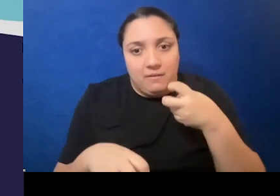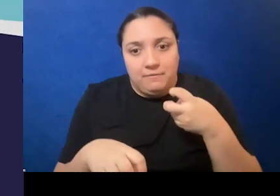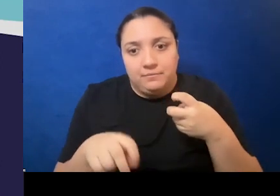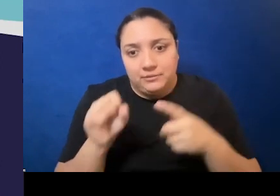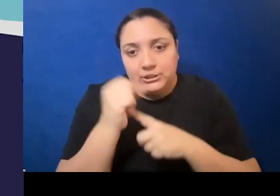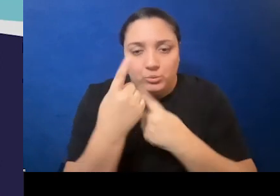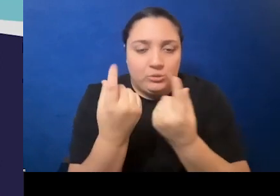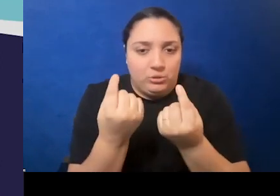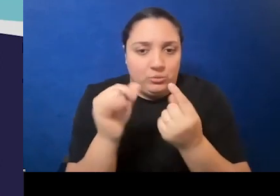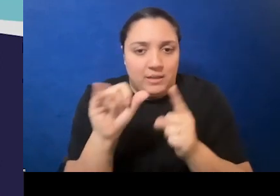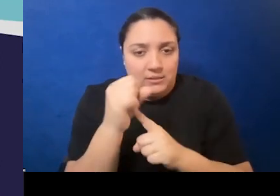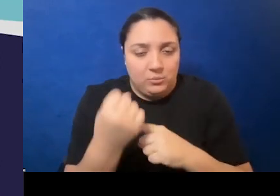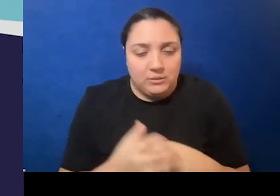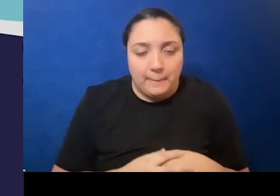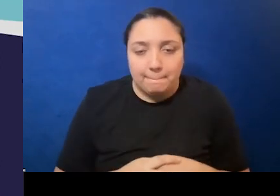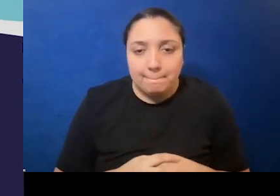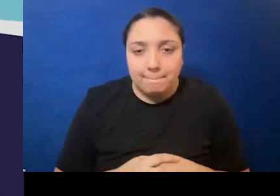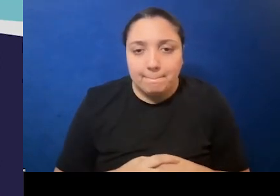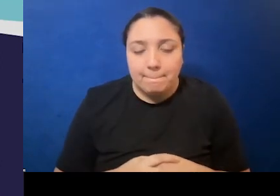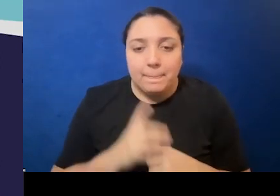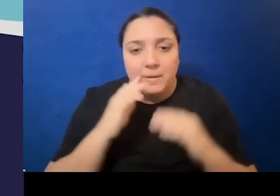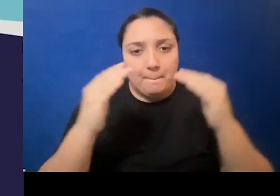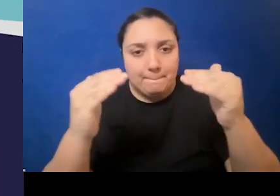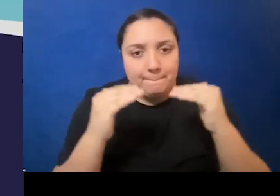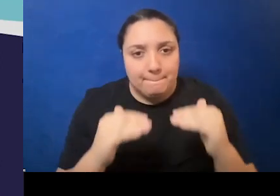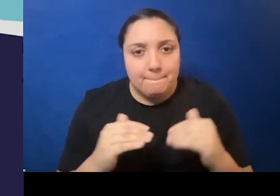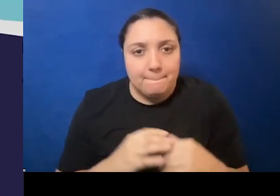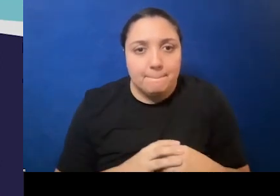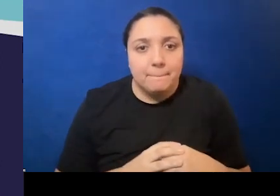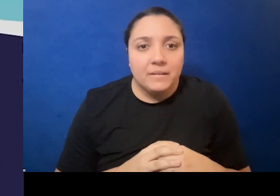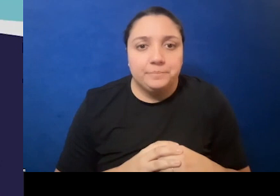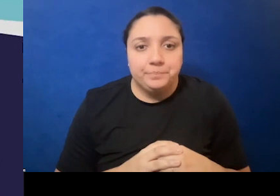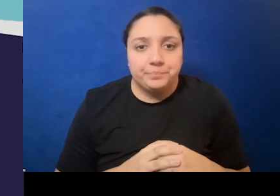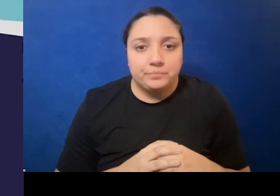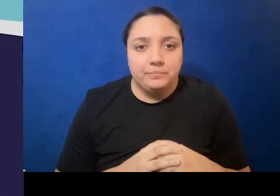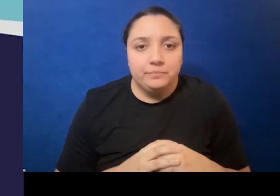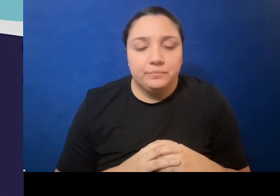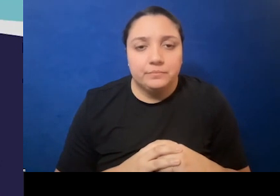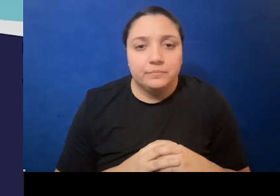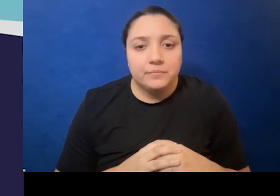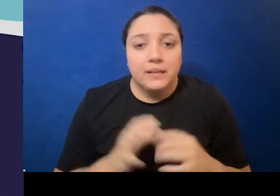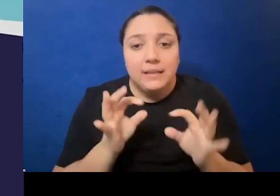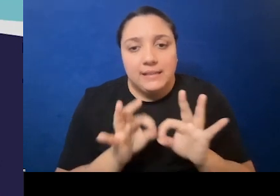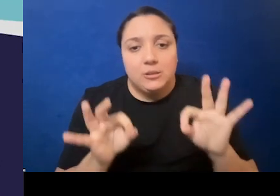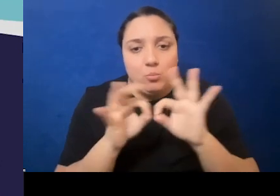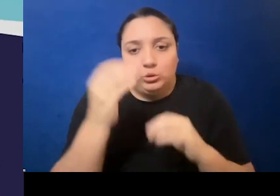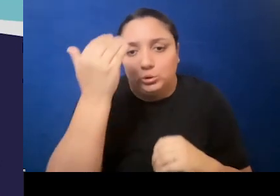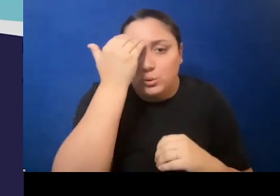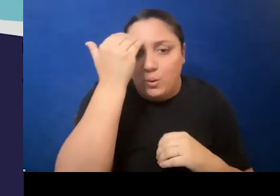VERY INTRACTABLE DILEMMA TO DO IN THOSE SITUATIONS. ON THE FEDERAL LAWS, IT IS